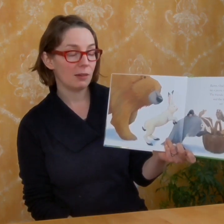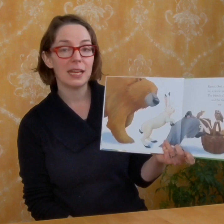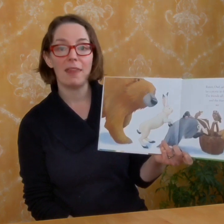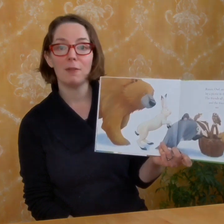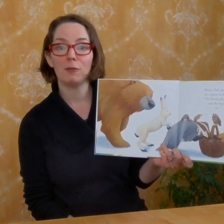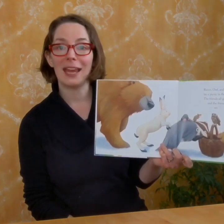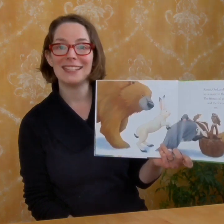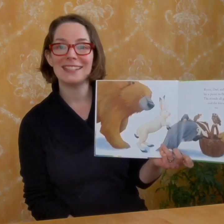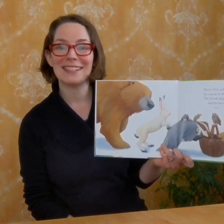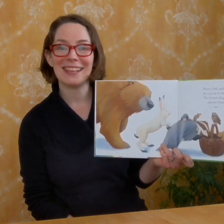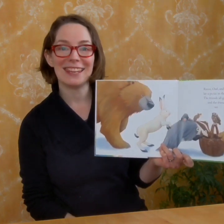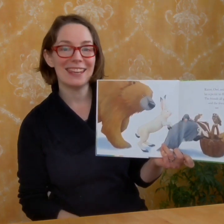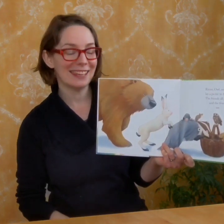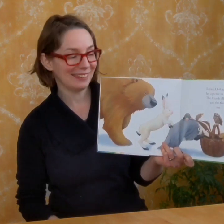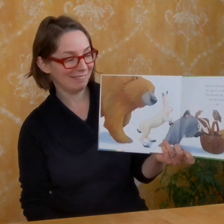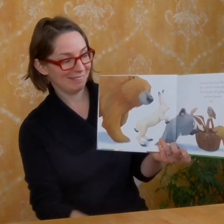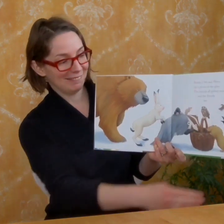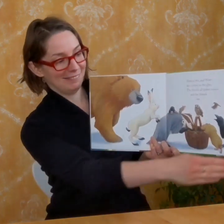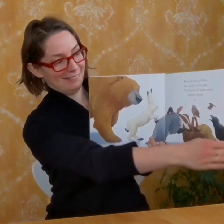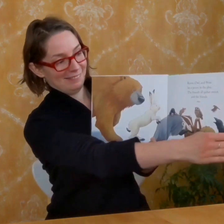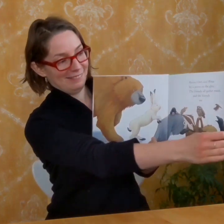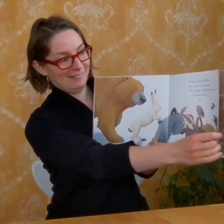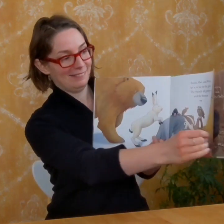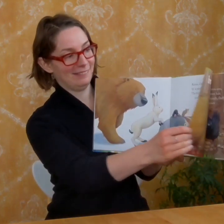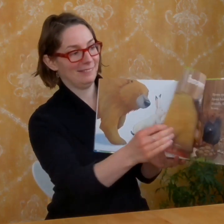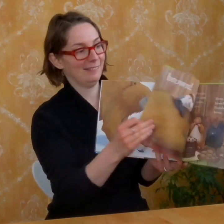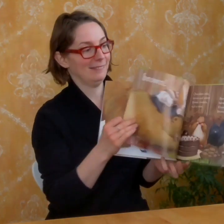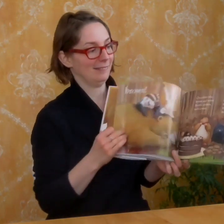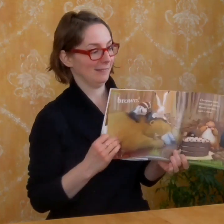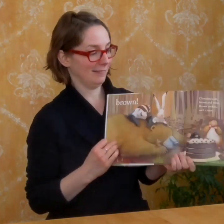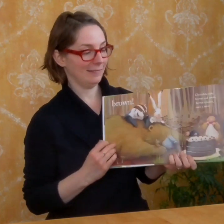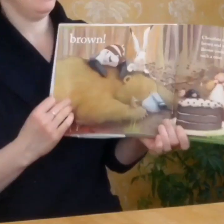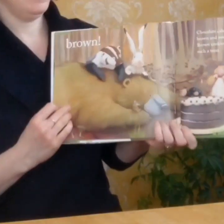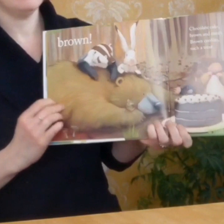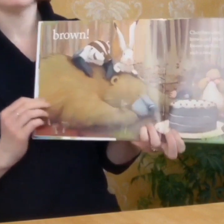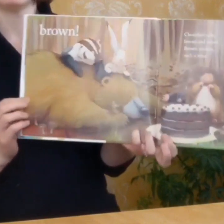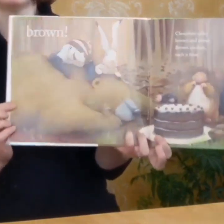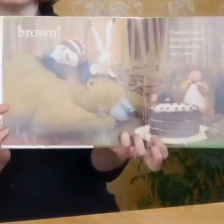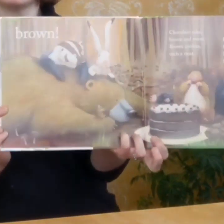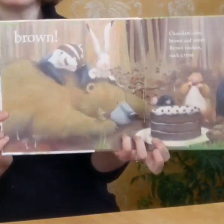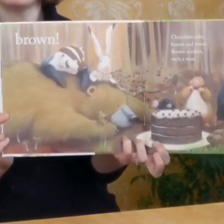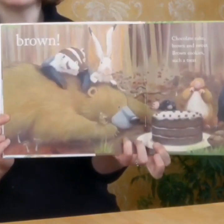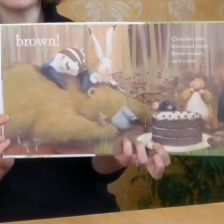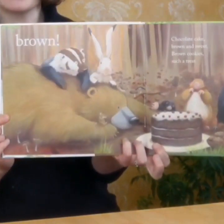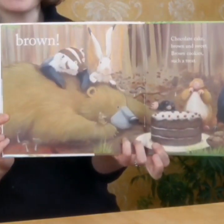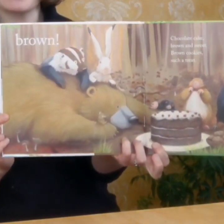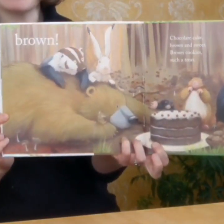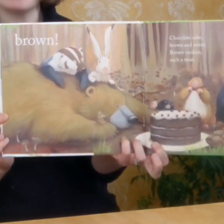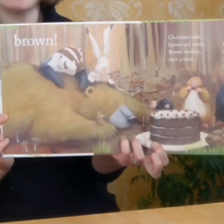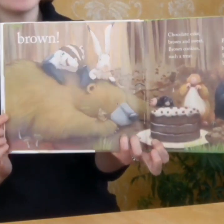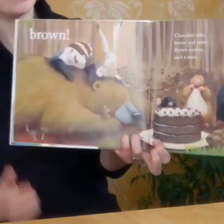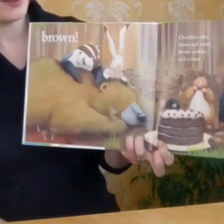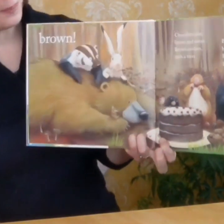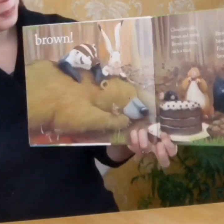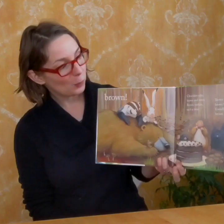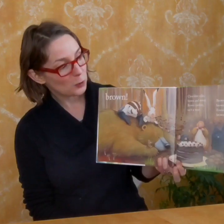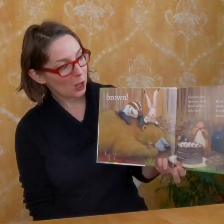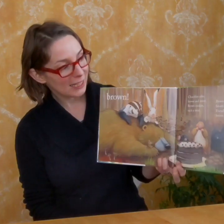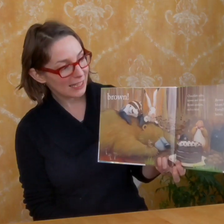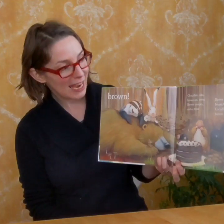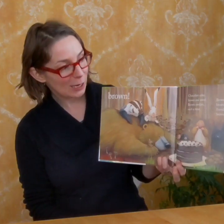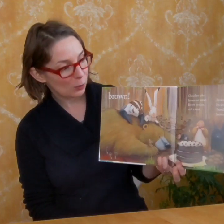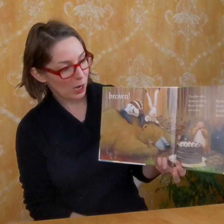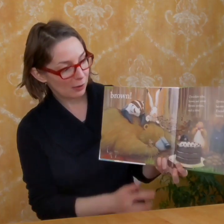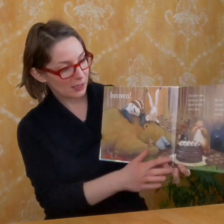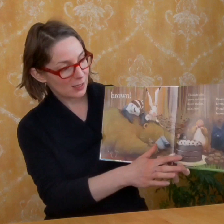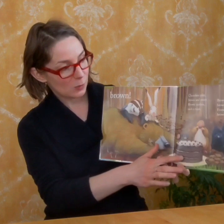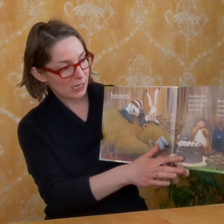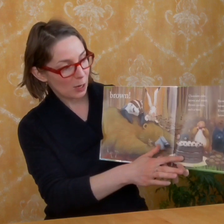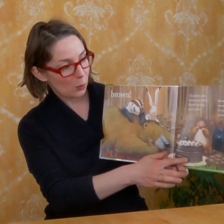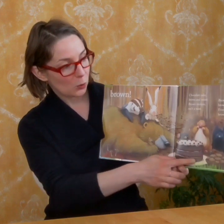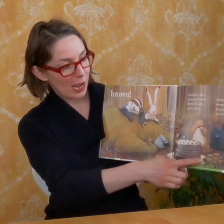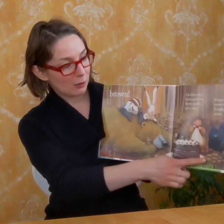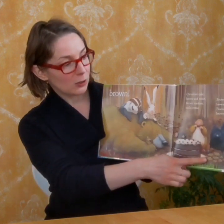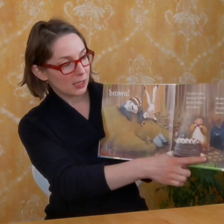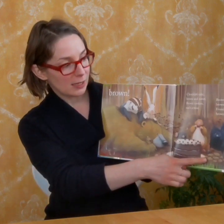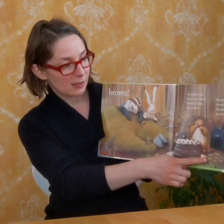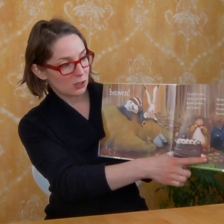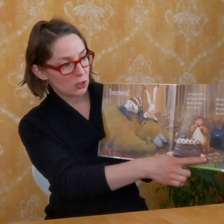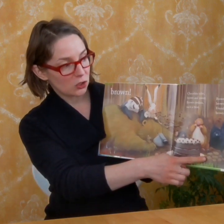round and the friends see, brown! Chocolate cake brown and sweet.Brown cookies, such a